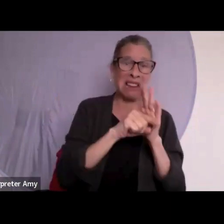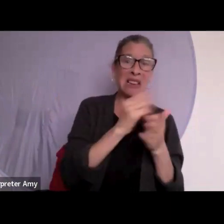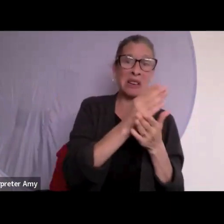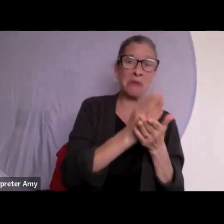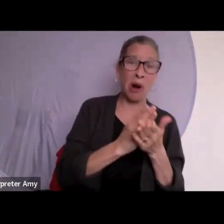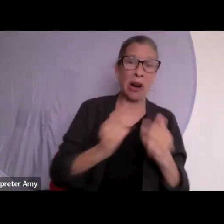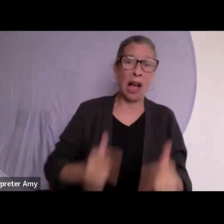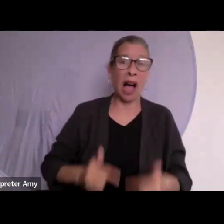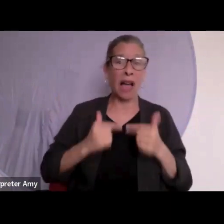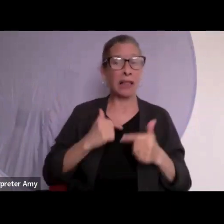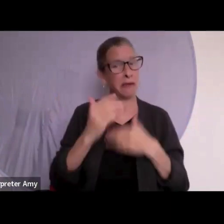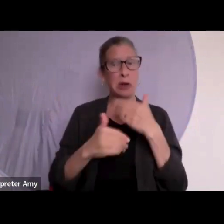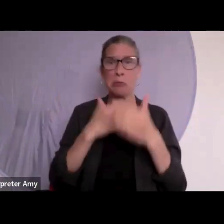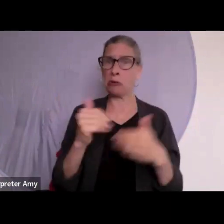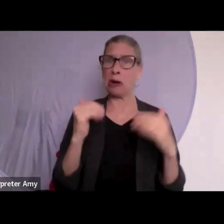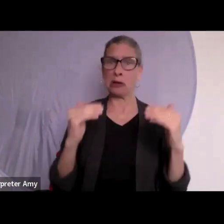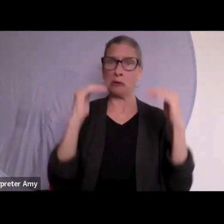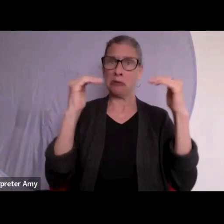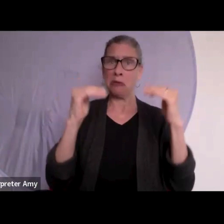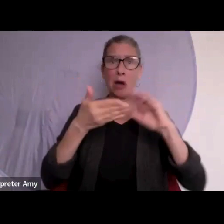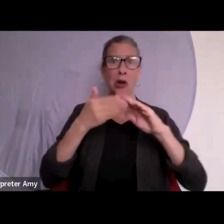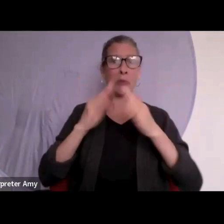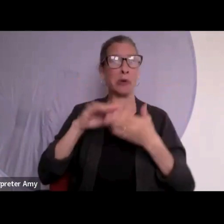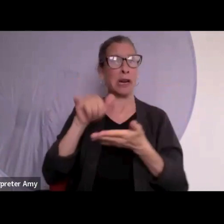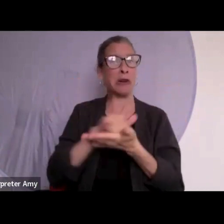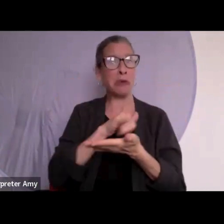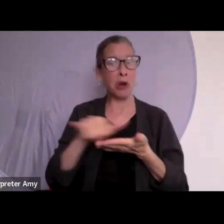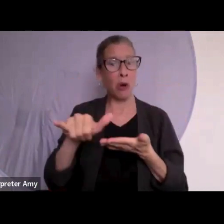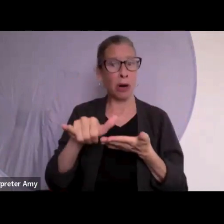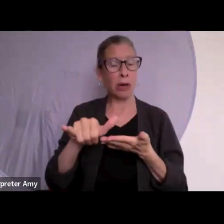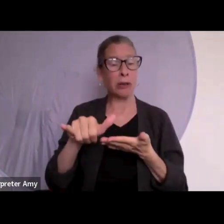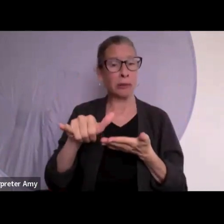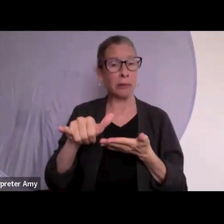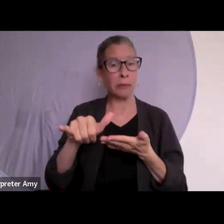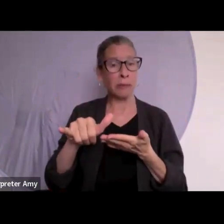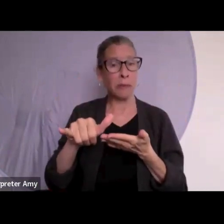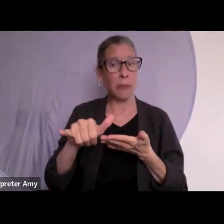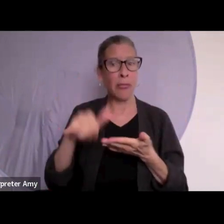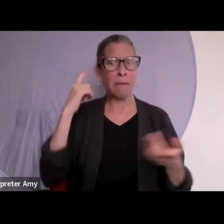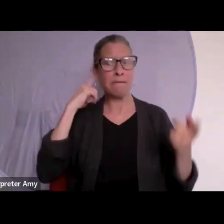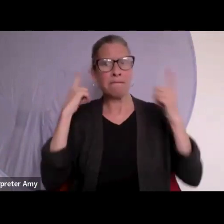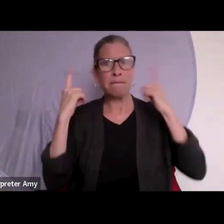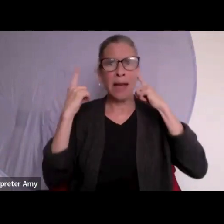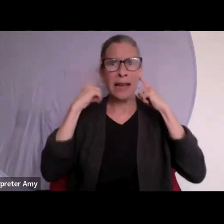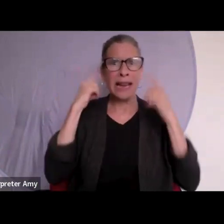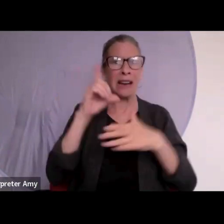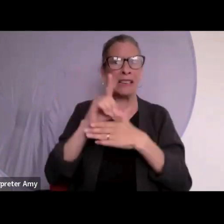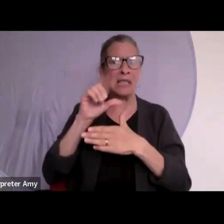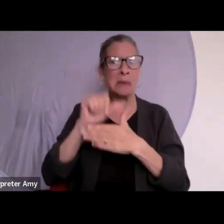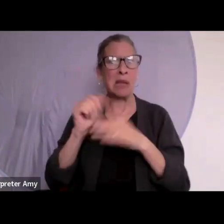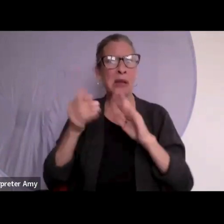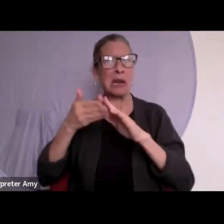progressive community here in New York and and I hear things about the disability community that will not be said